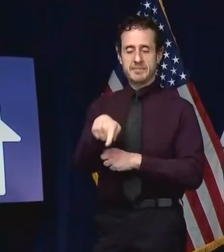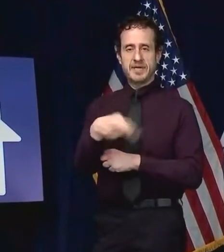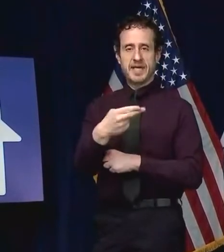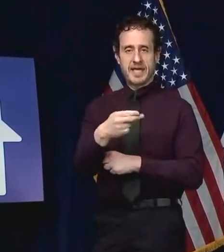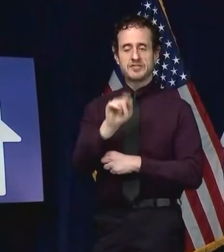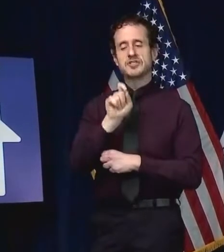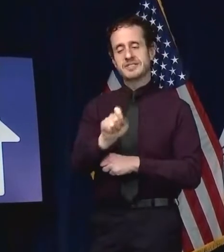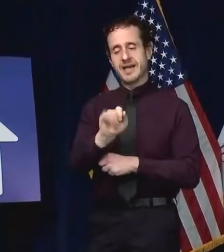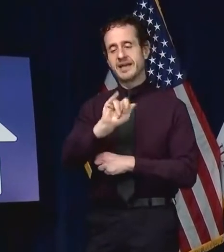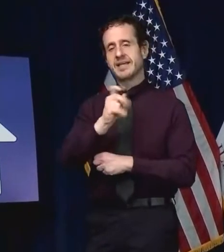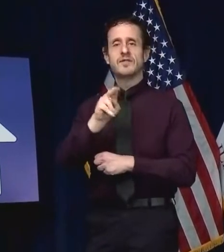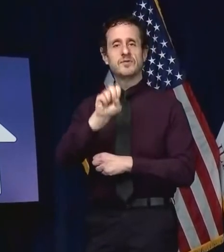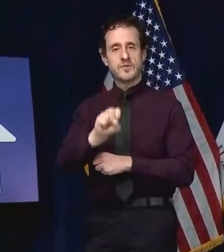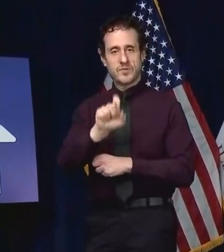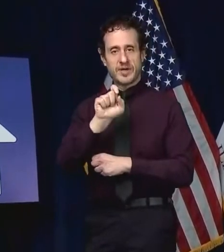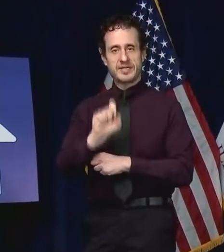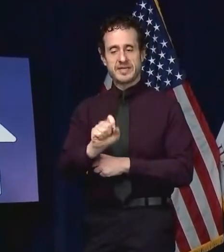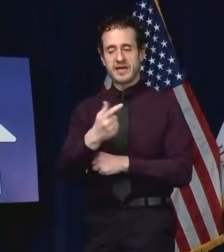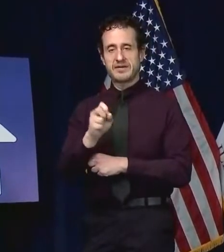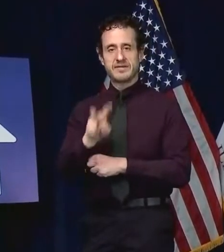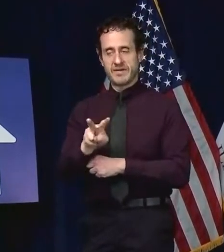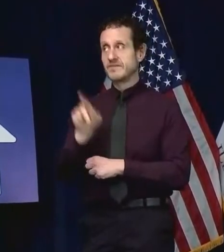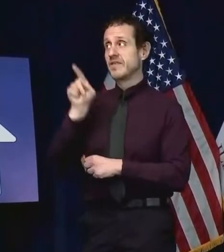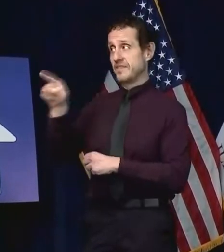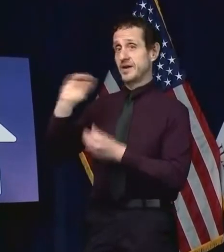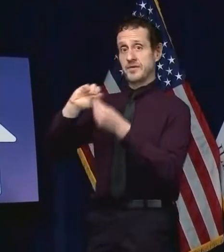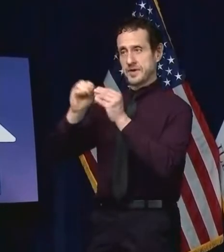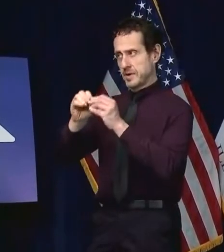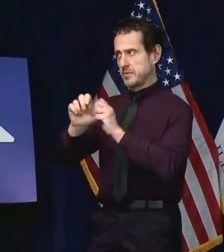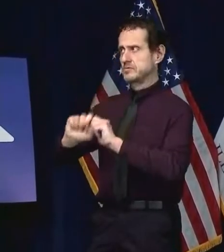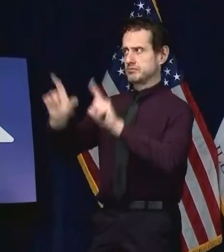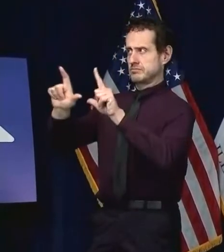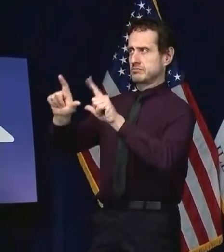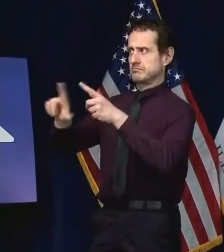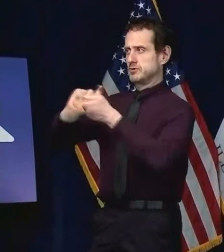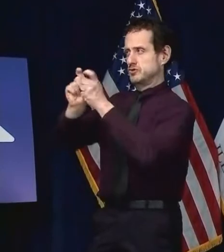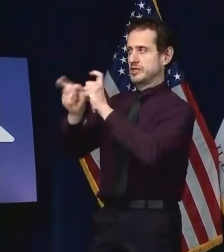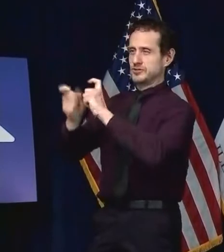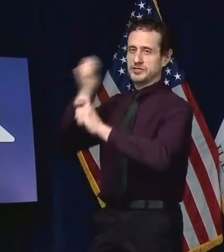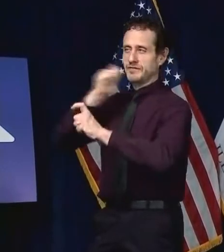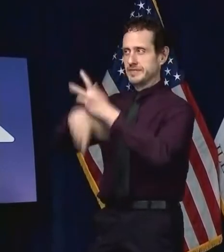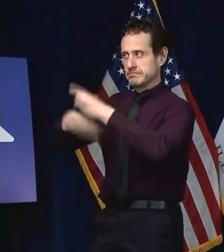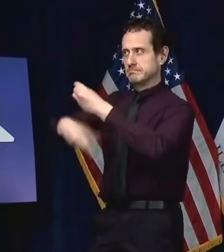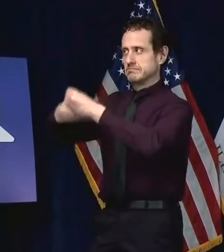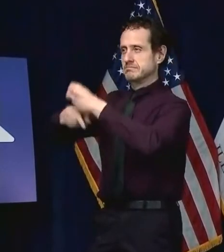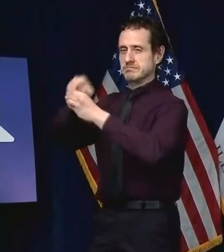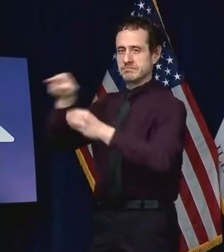Health Website at dph dot Illinois, dot-gov